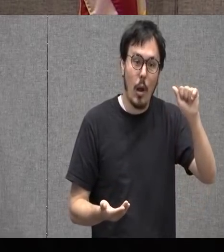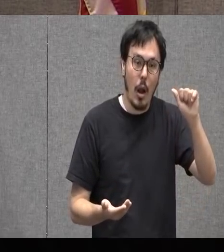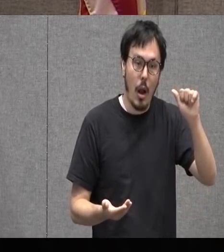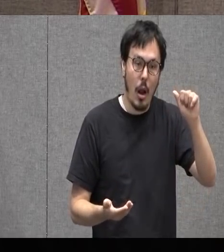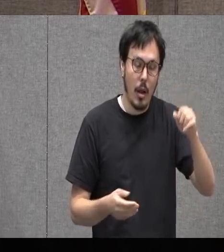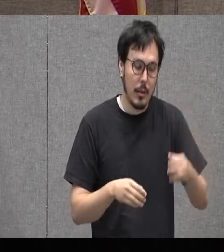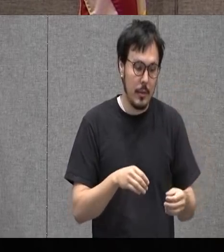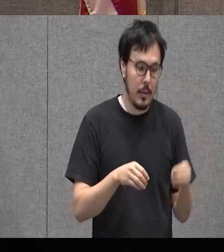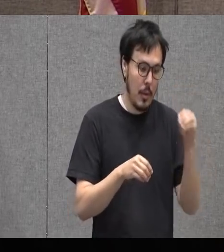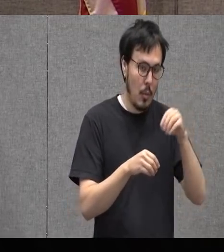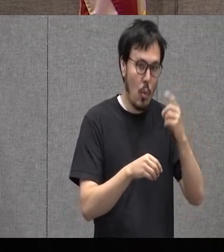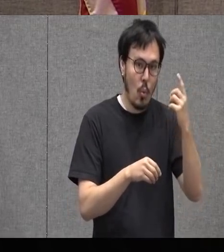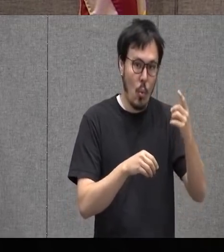of my plastic bag.